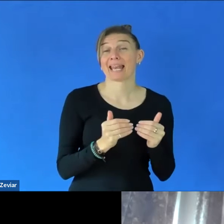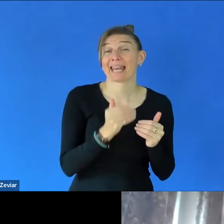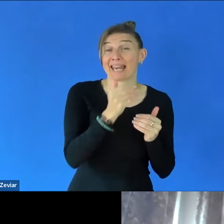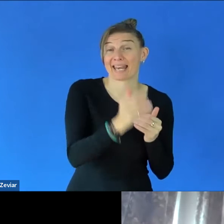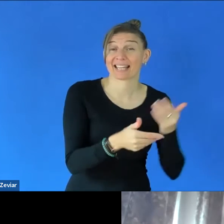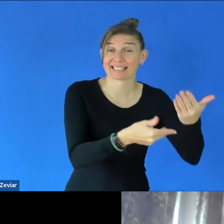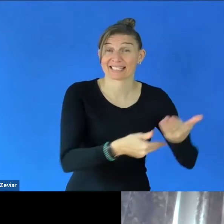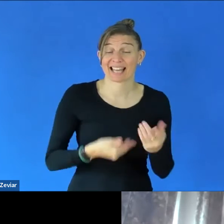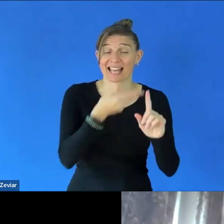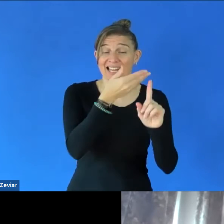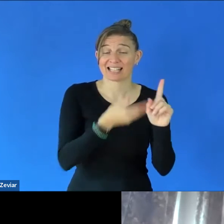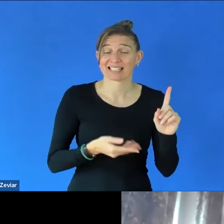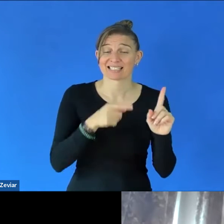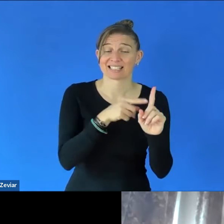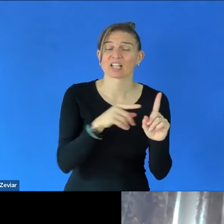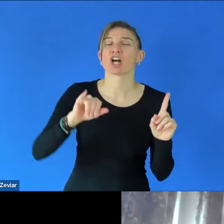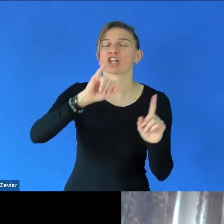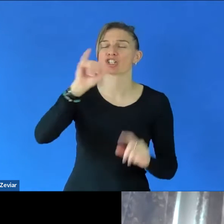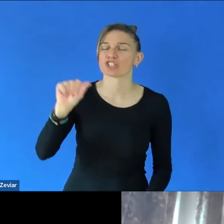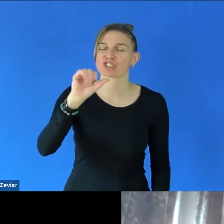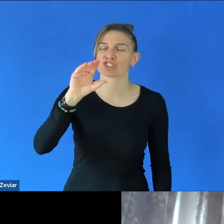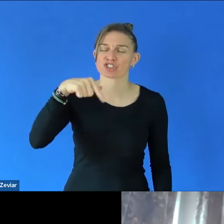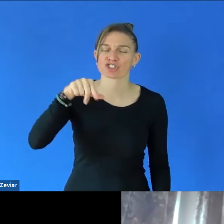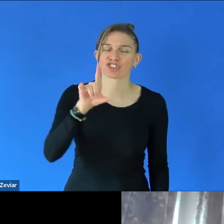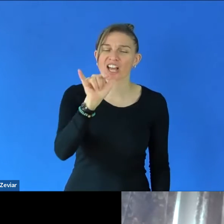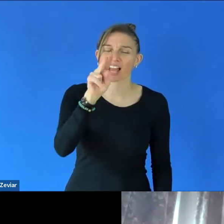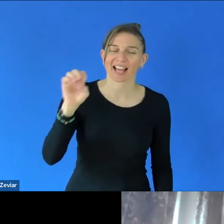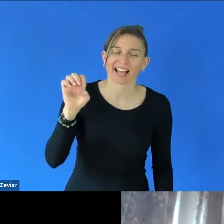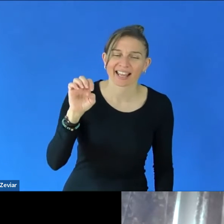Jacqueline Mugo, can I ask you to speak to us a bit